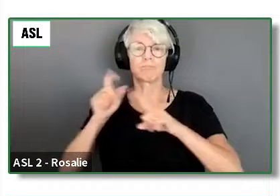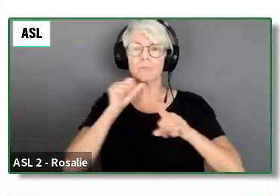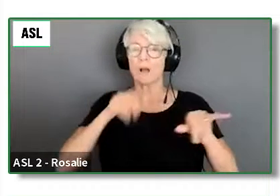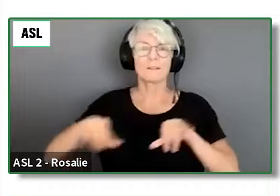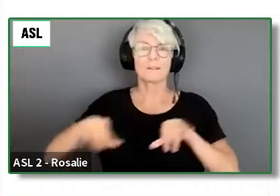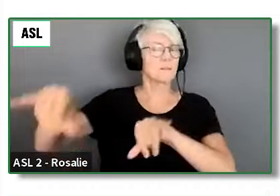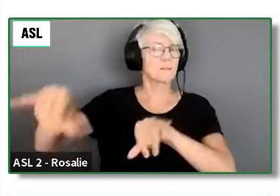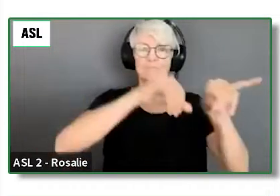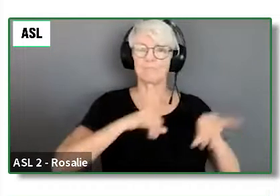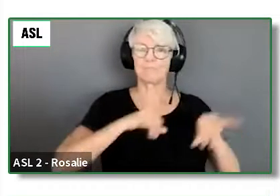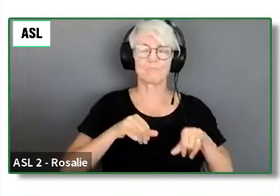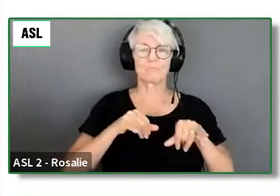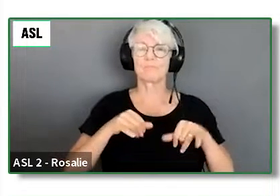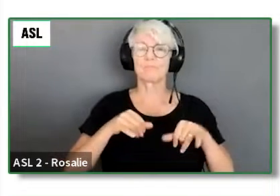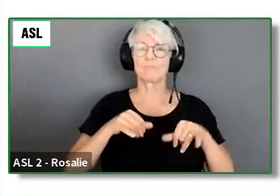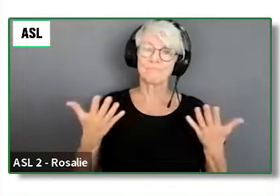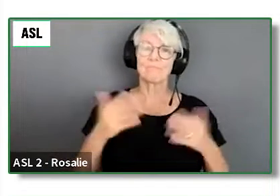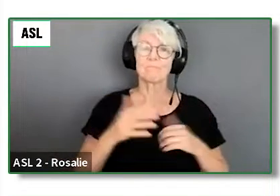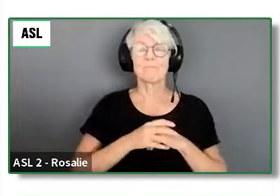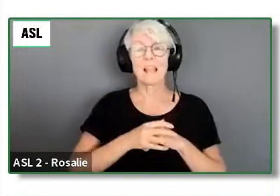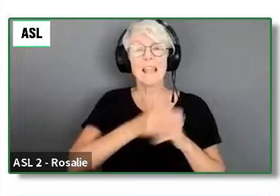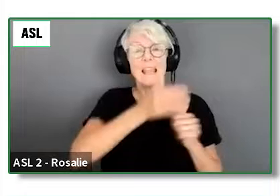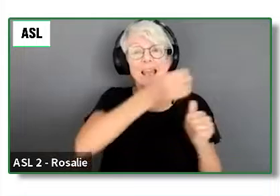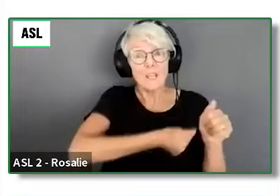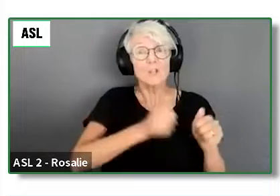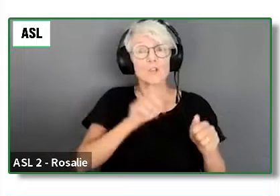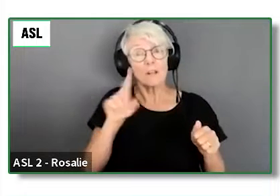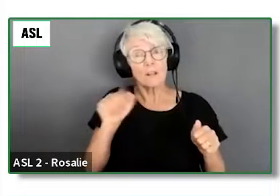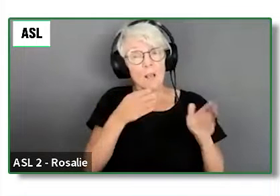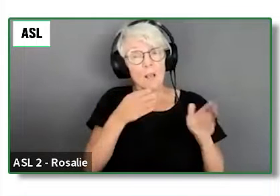same and accessibility needs vary greatly.